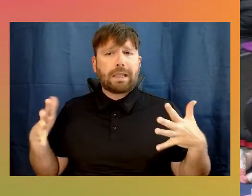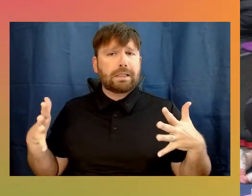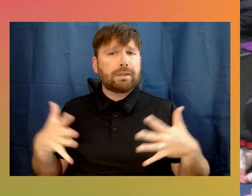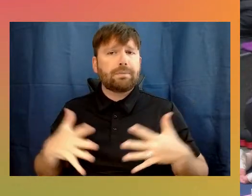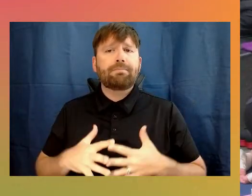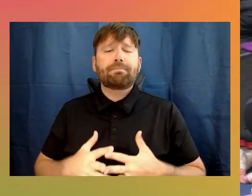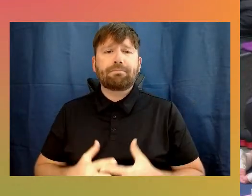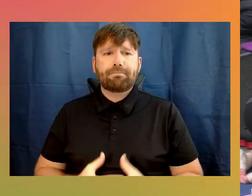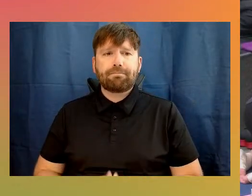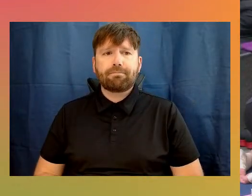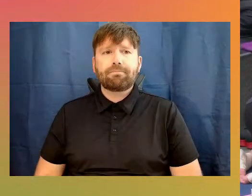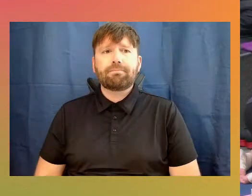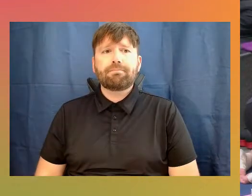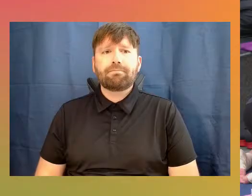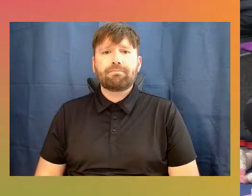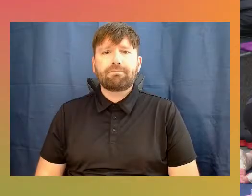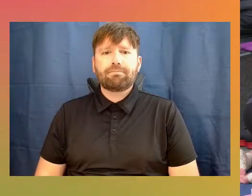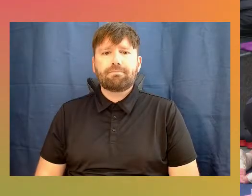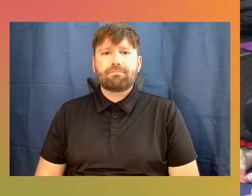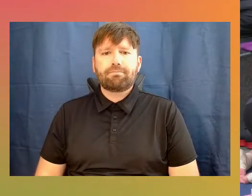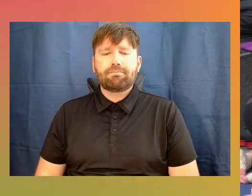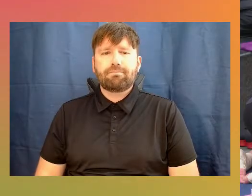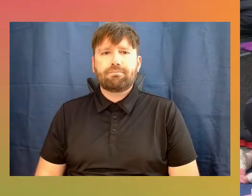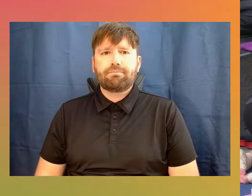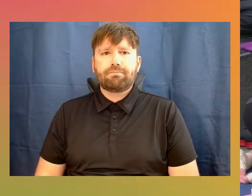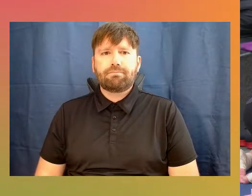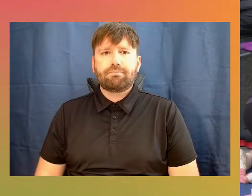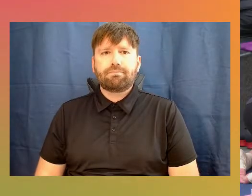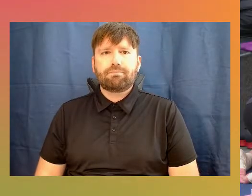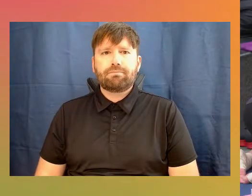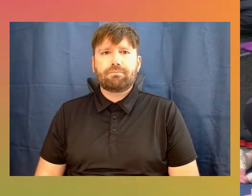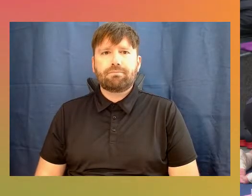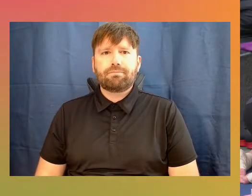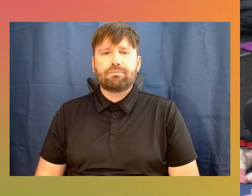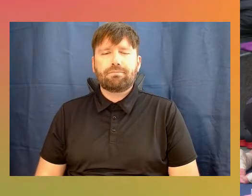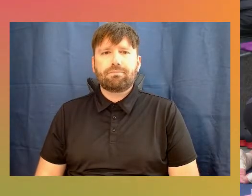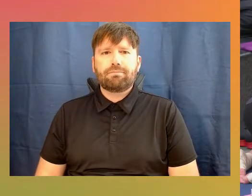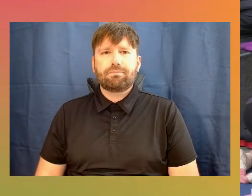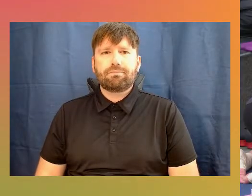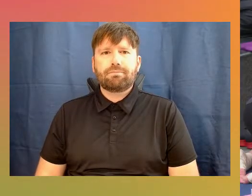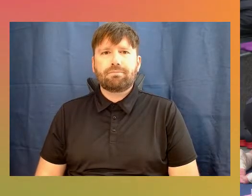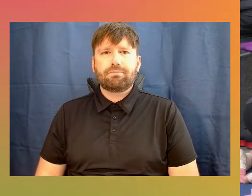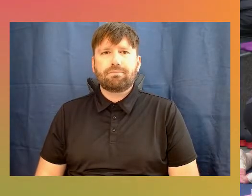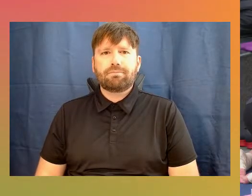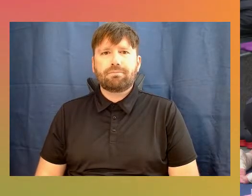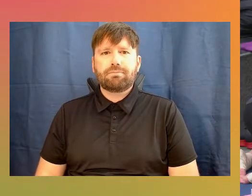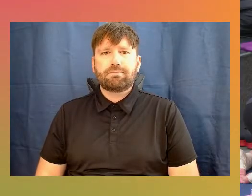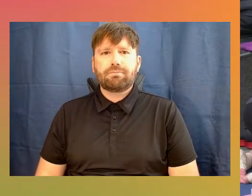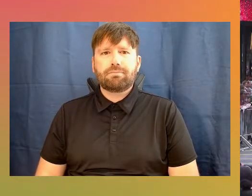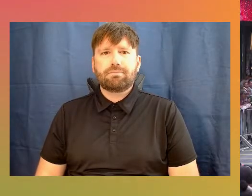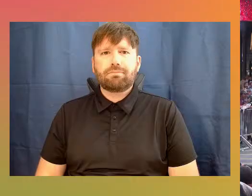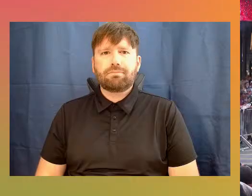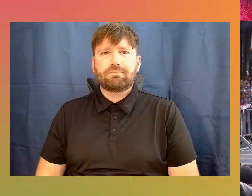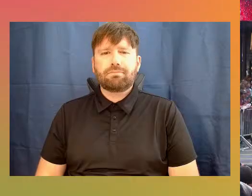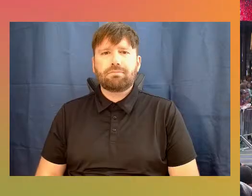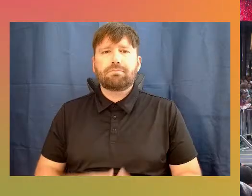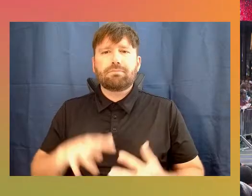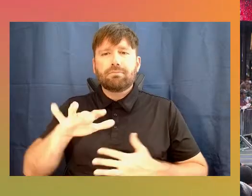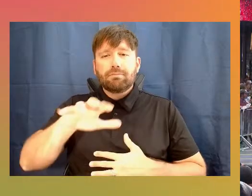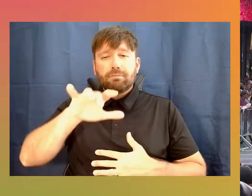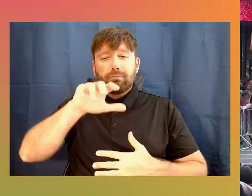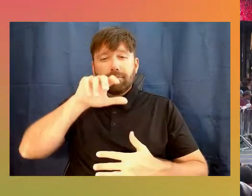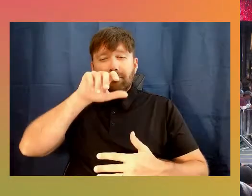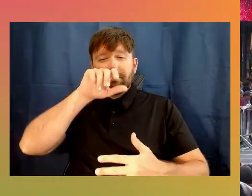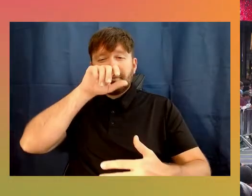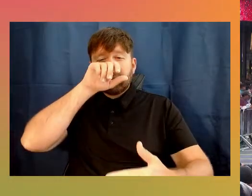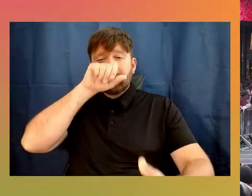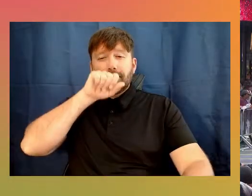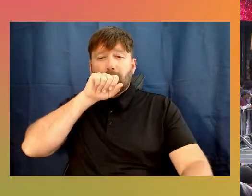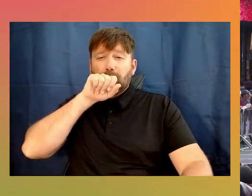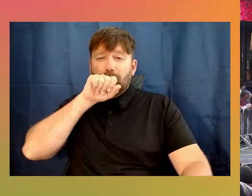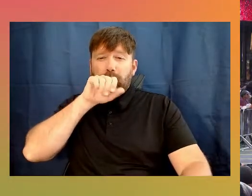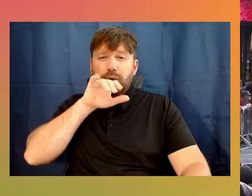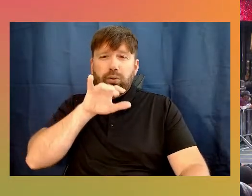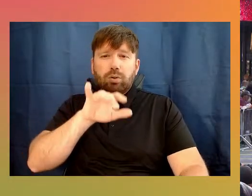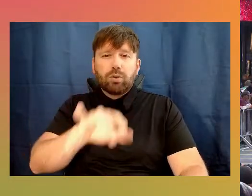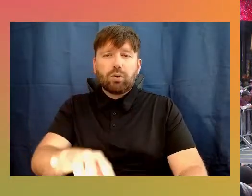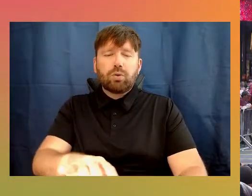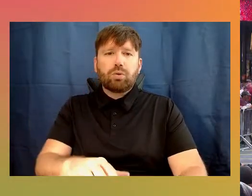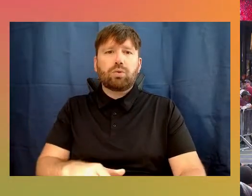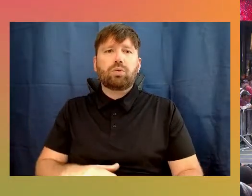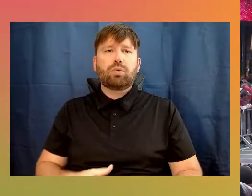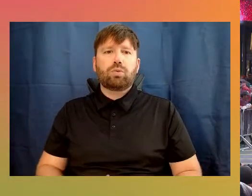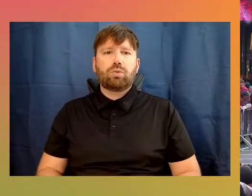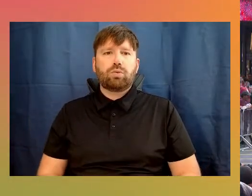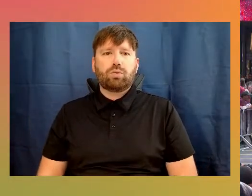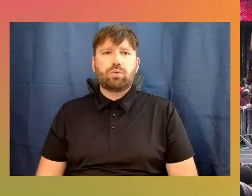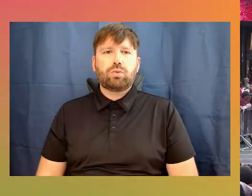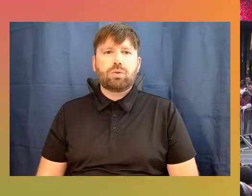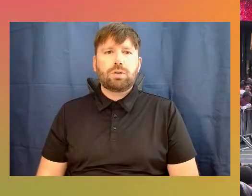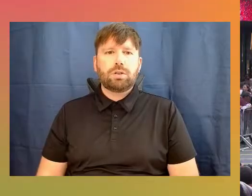DO EXCEPT BE HERE WITH YOUR